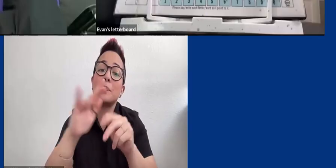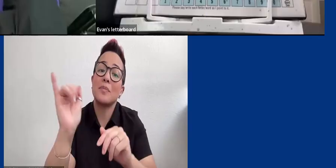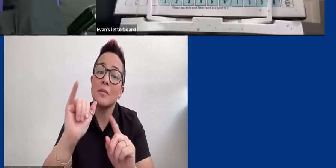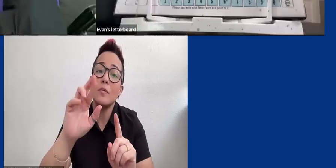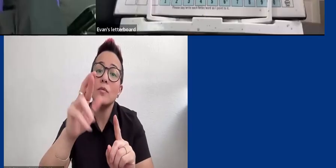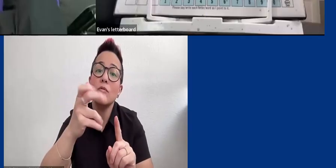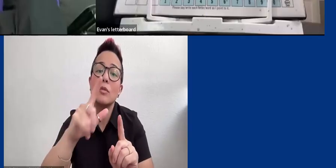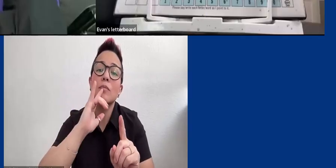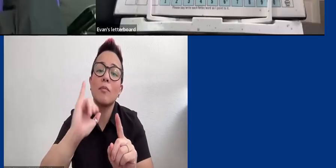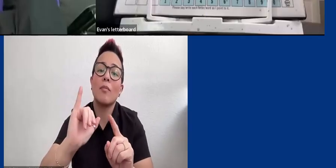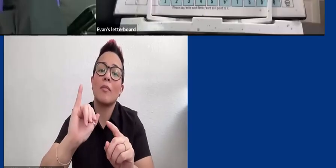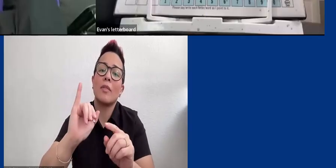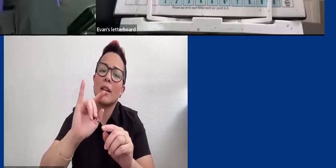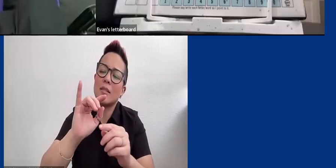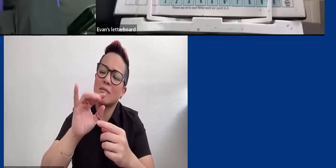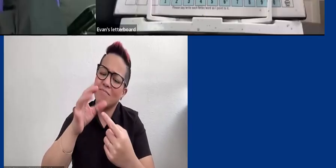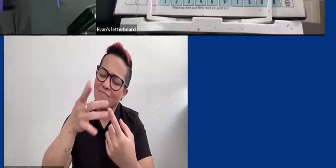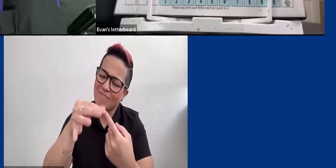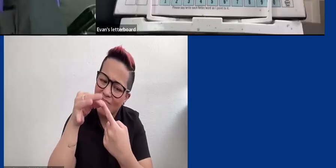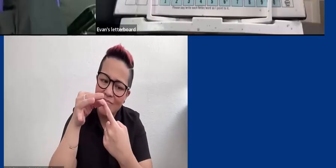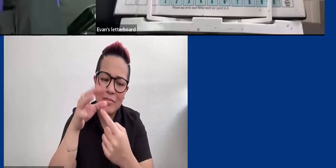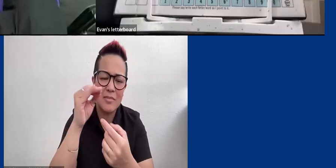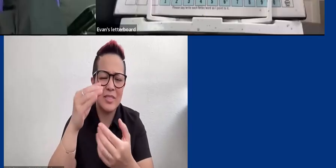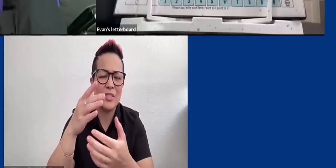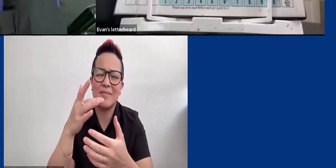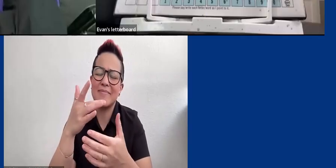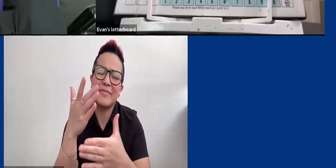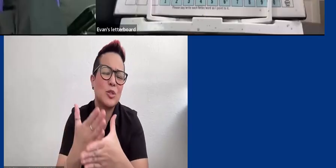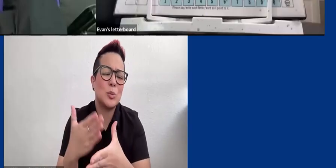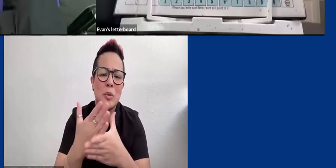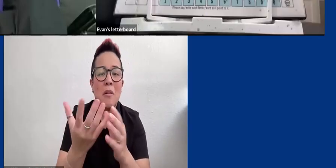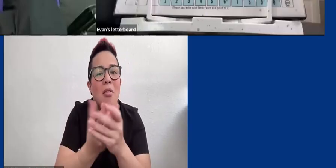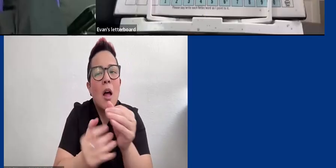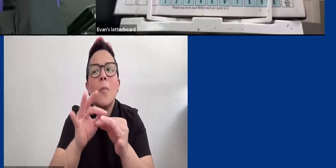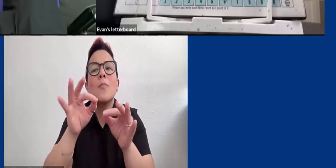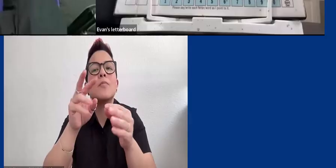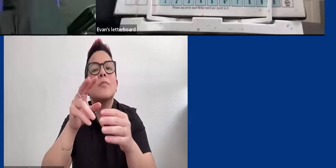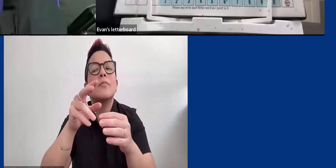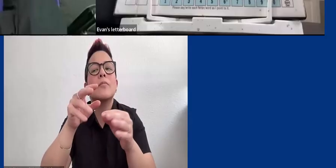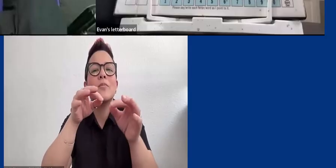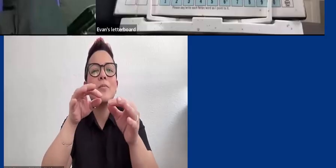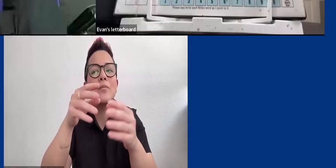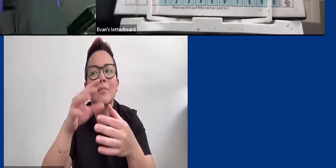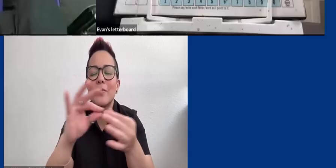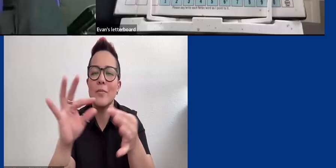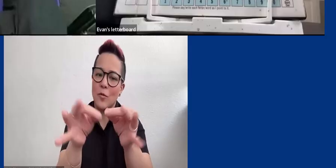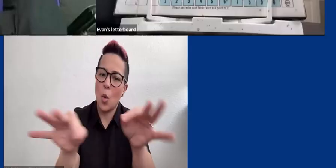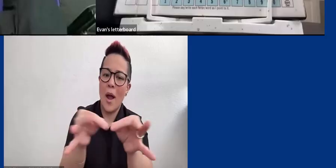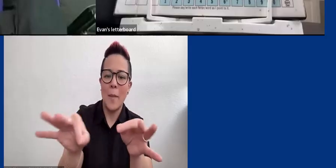a distinct and disturbing lack of vocabulary to discuss, in a shame-free way, their sexuality.